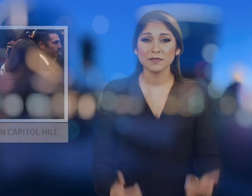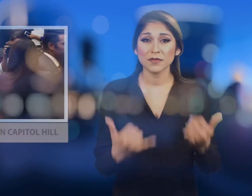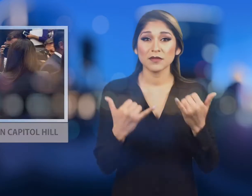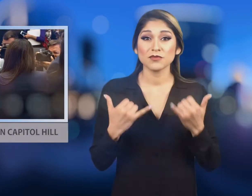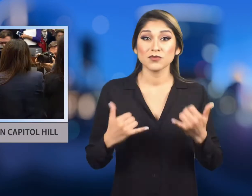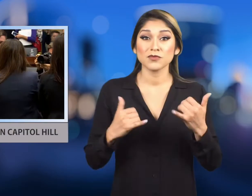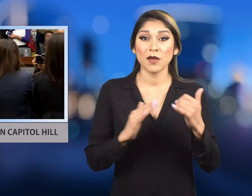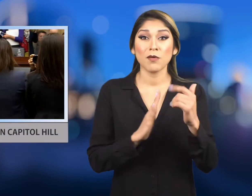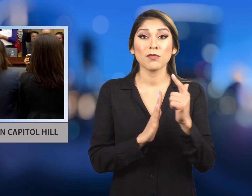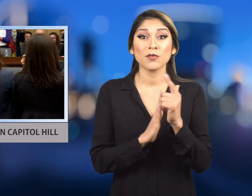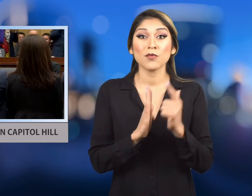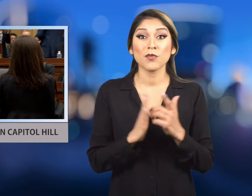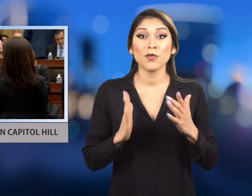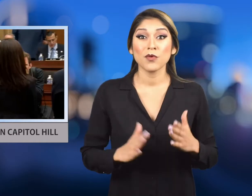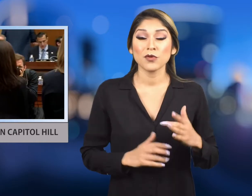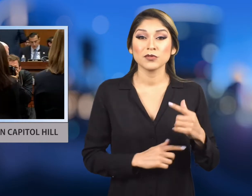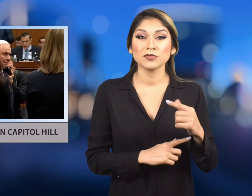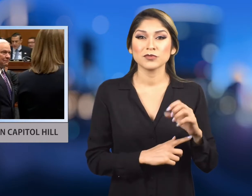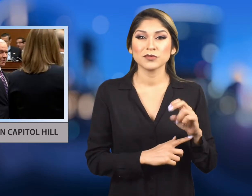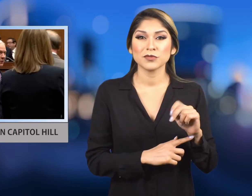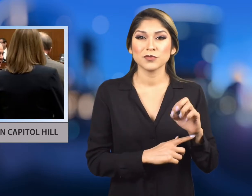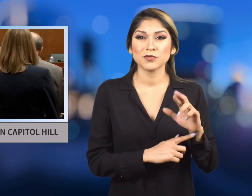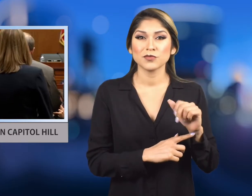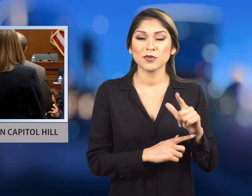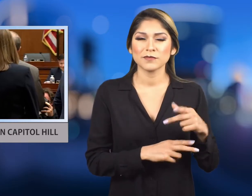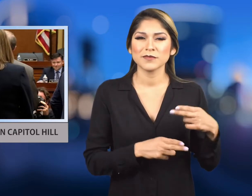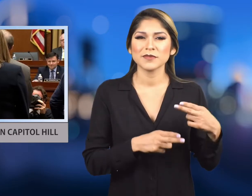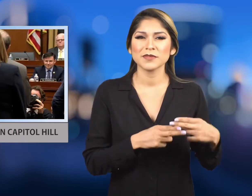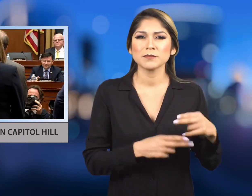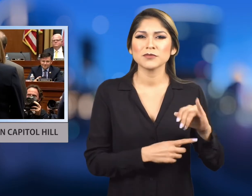Attorney General Jeff Sessions